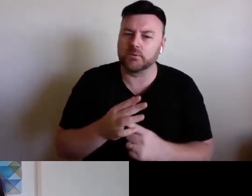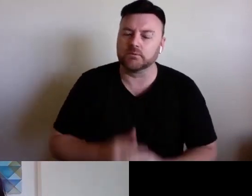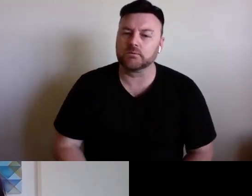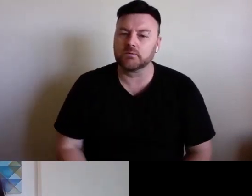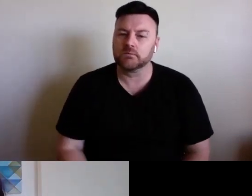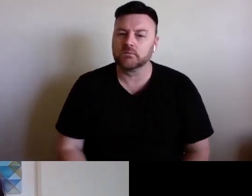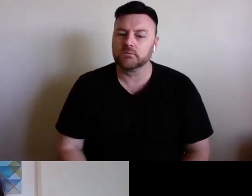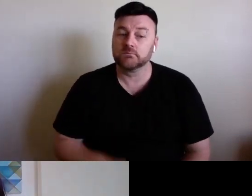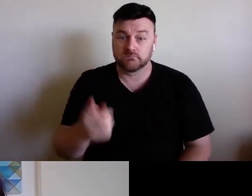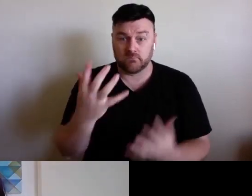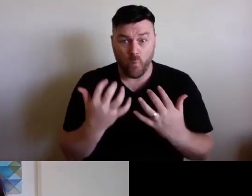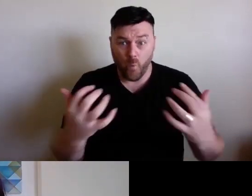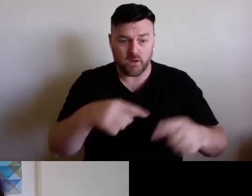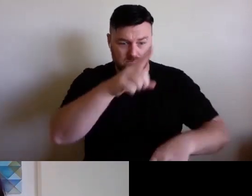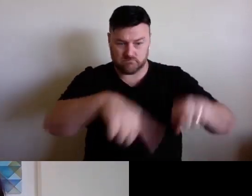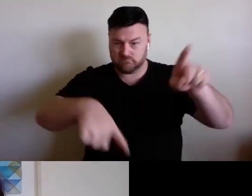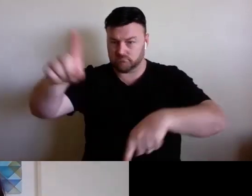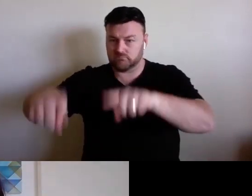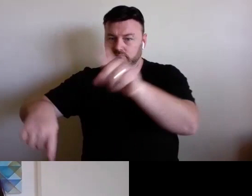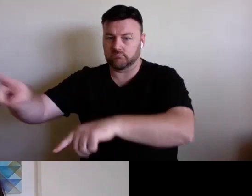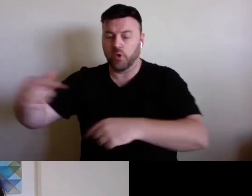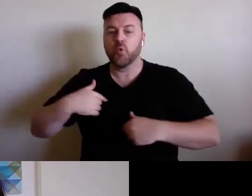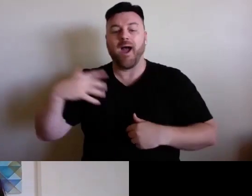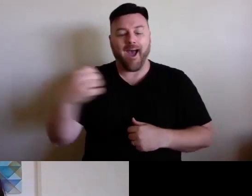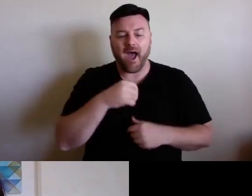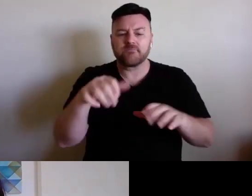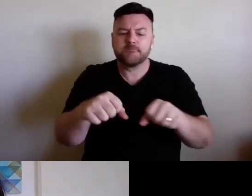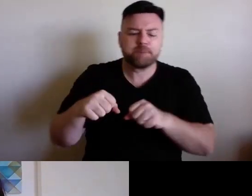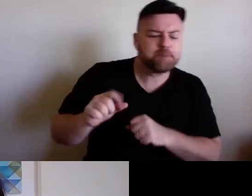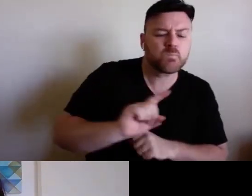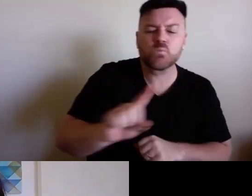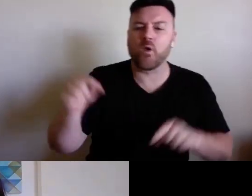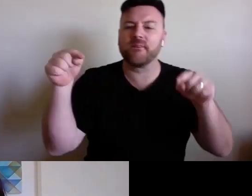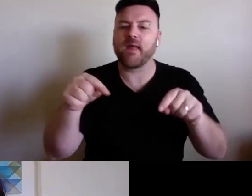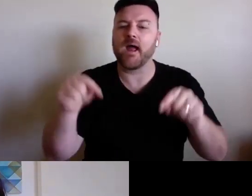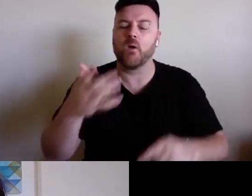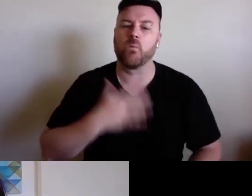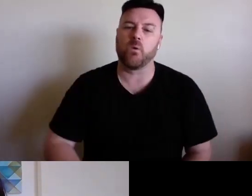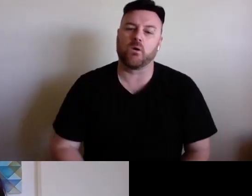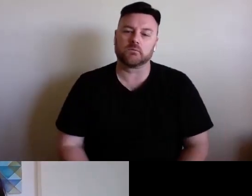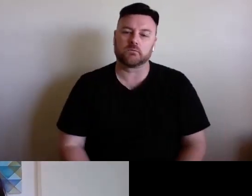entrepreneur would look at this - it's applying the same kind of techniques - is to go, "OK, what are the consumer trends that are out